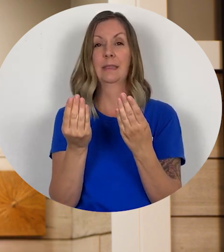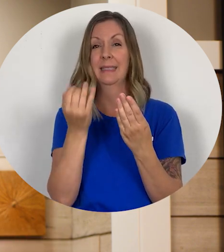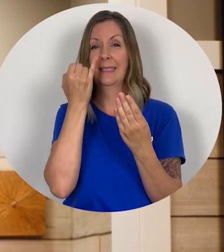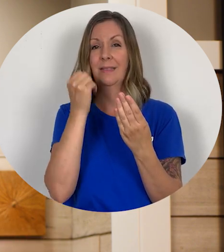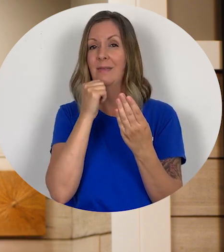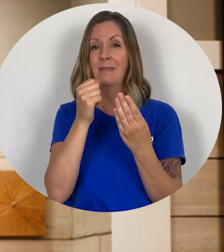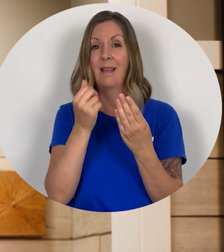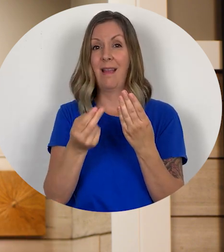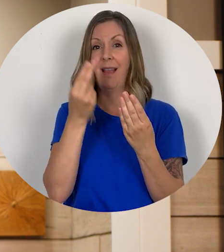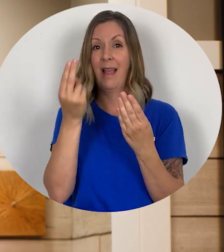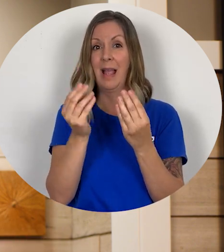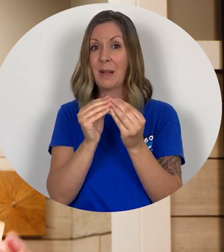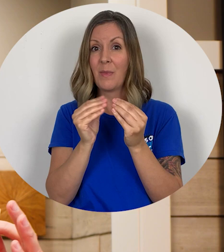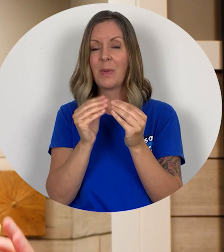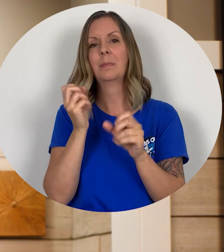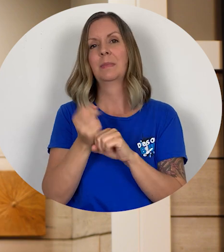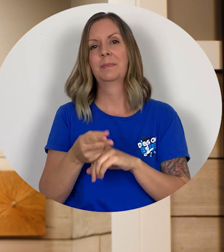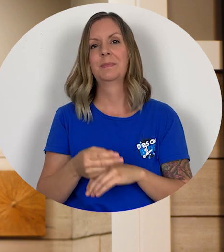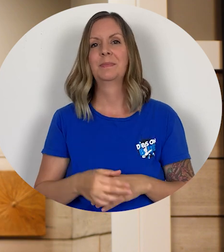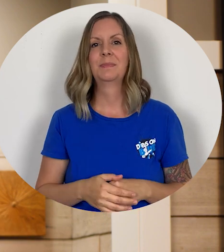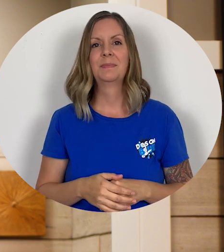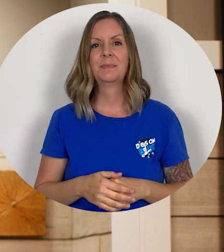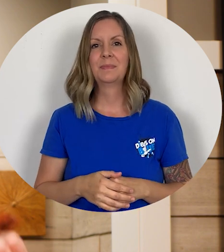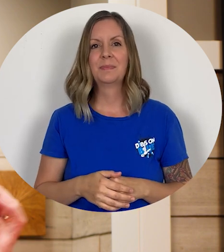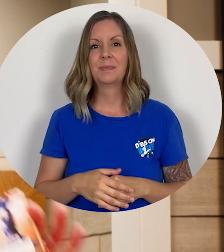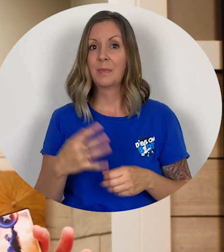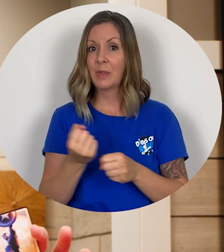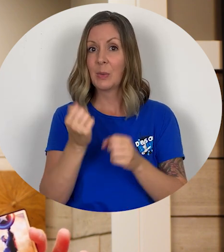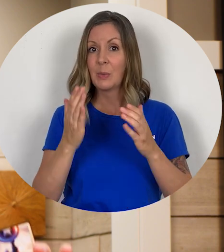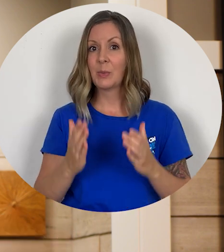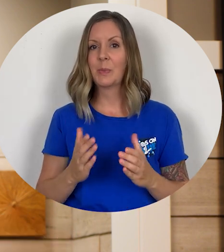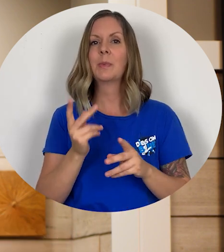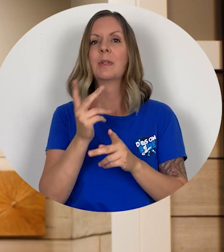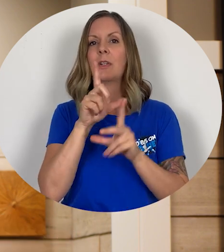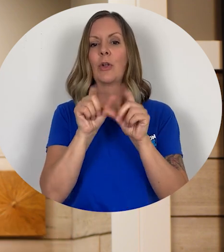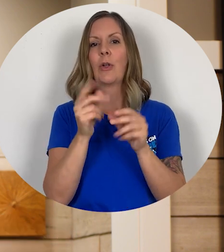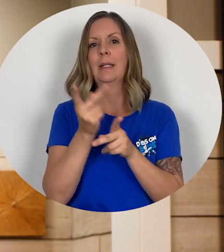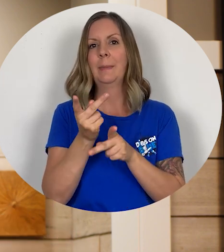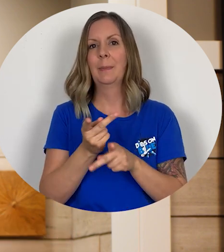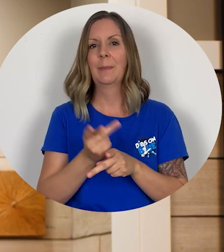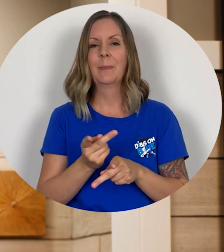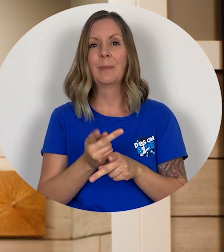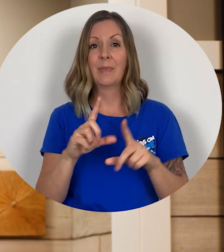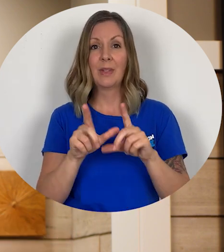to the other players – and the lower card is defeated, but the winner keeps their card.